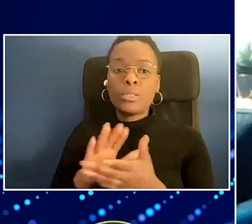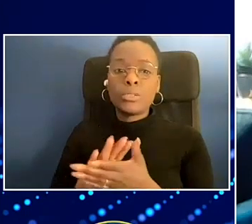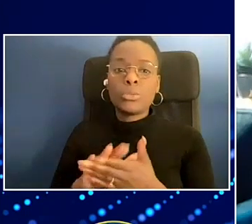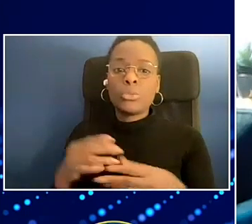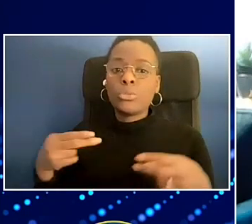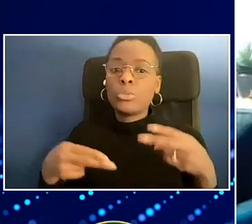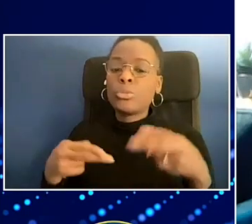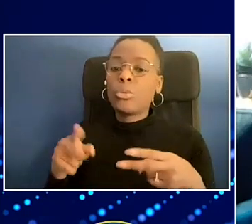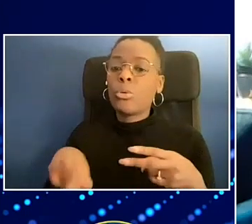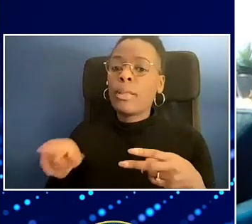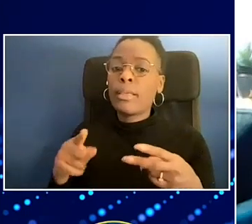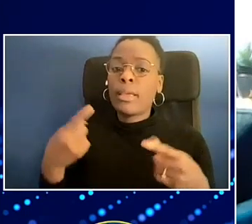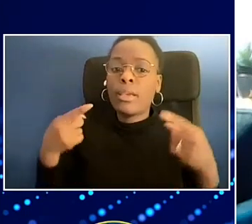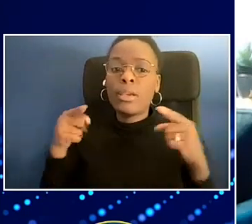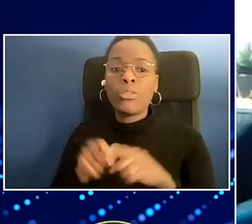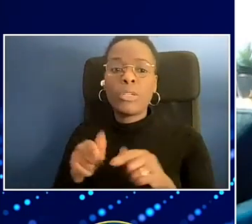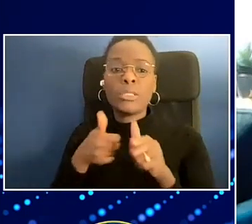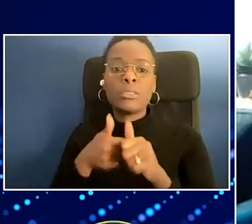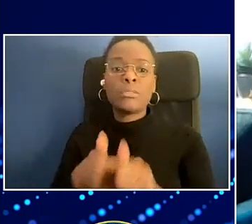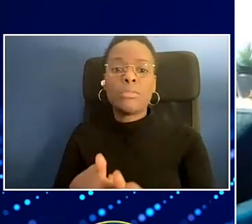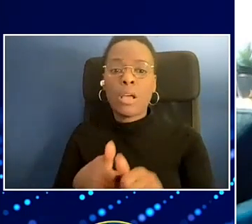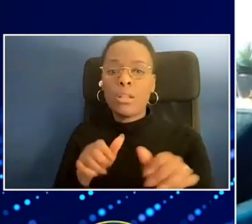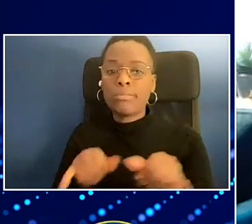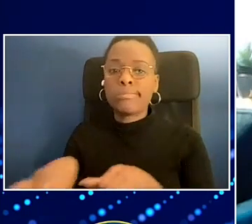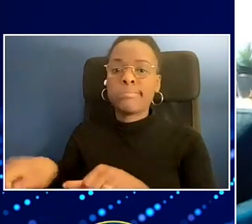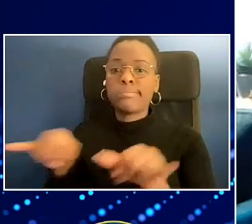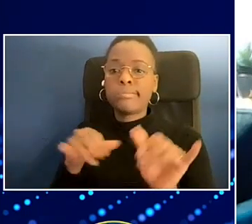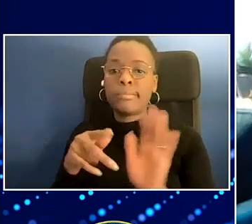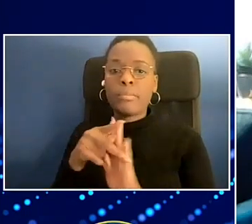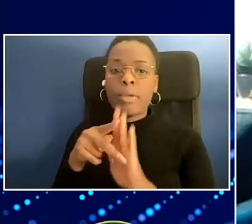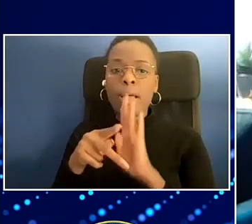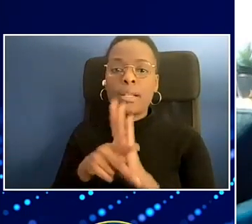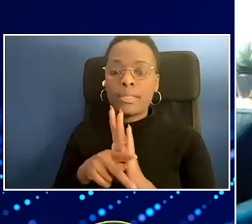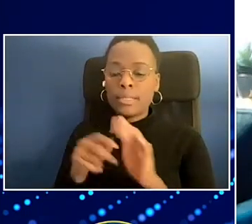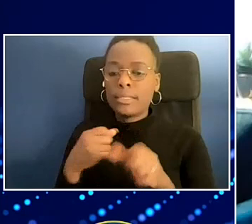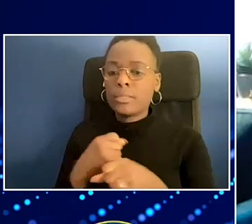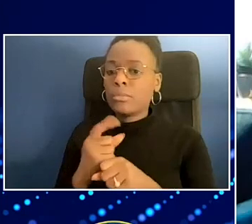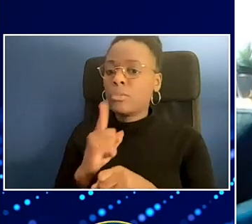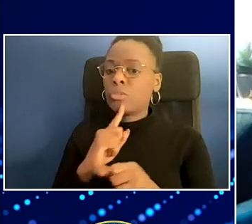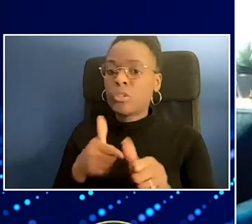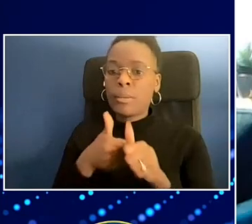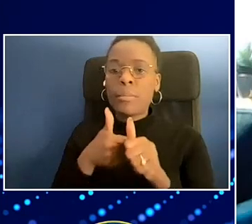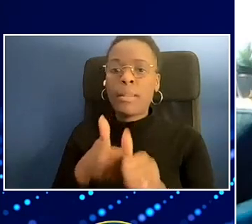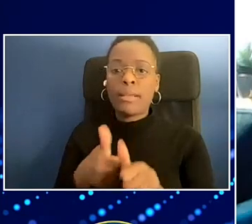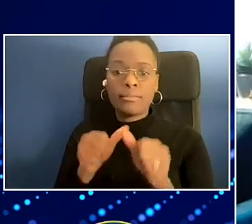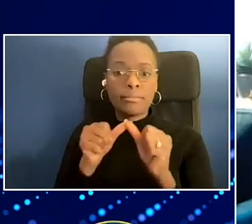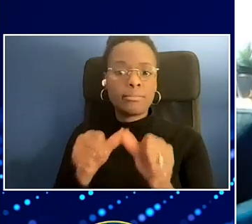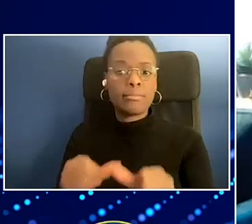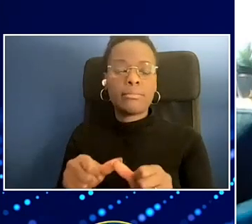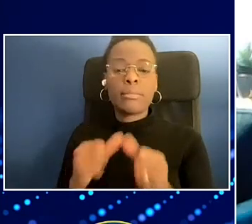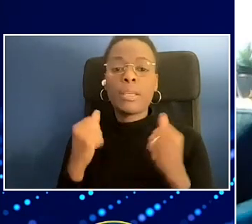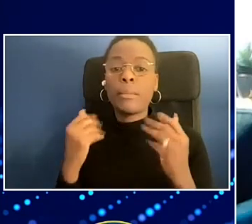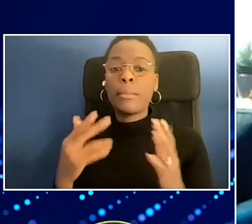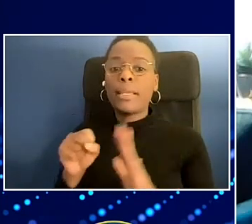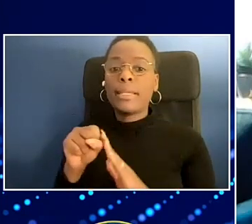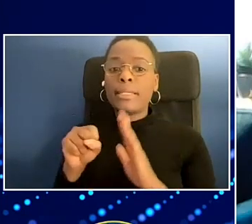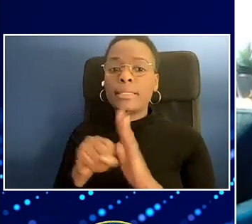for participation and for ensuring ongoing compliance. In many states, SARA's policies provide even greater consumer